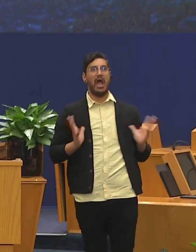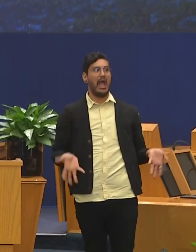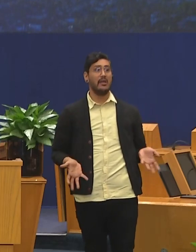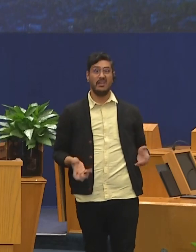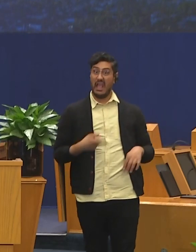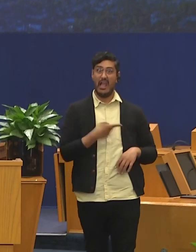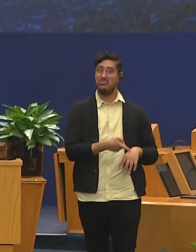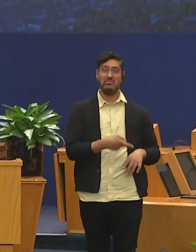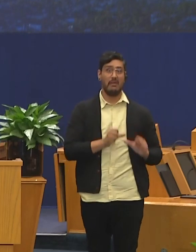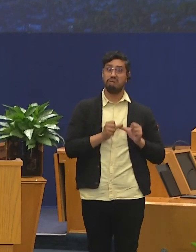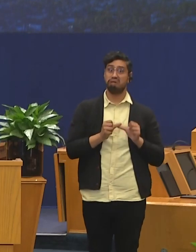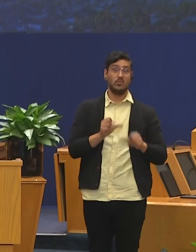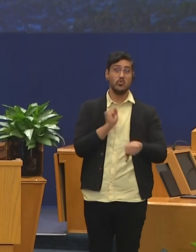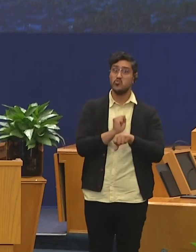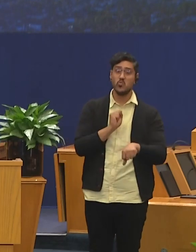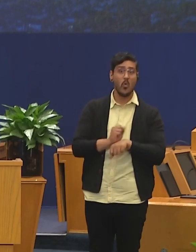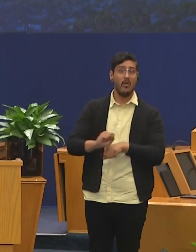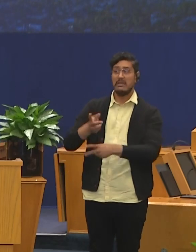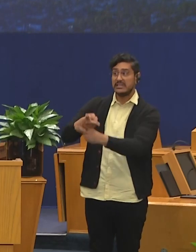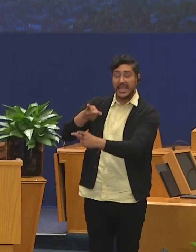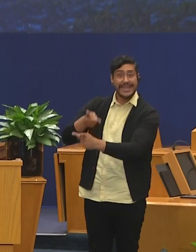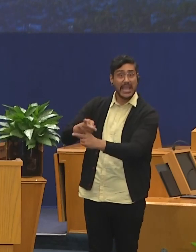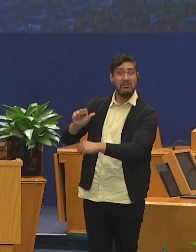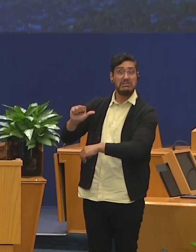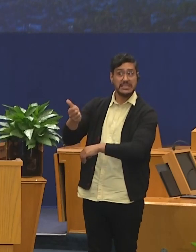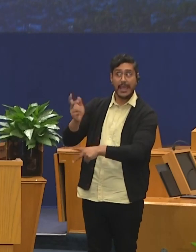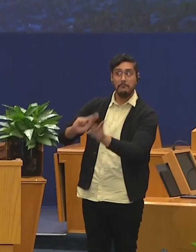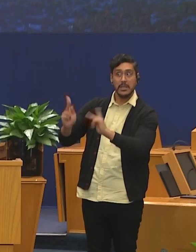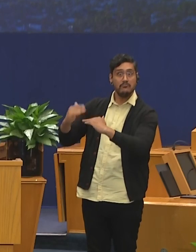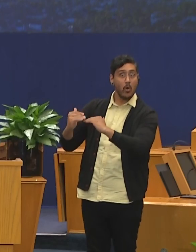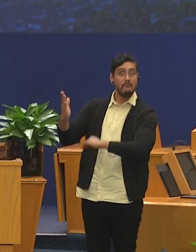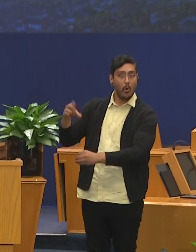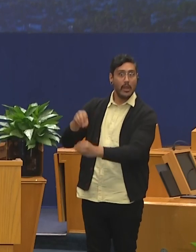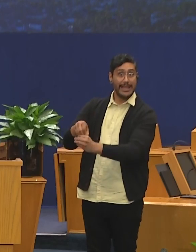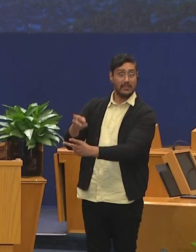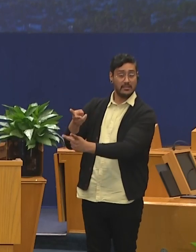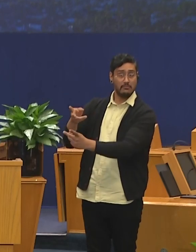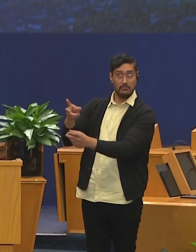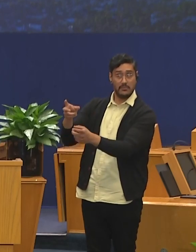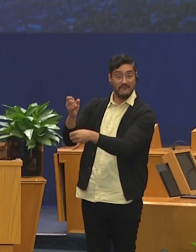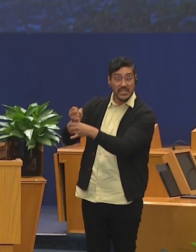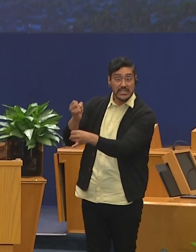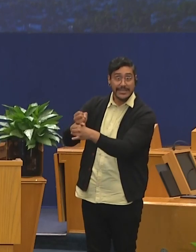CARING FOR 10 TO 15 PATIENTS IN